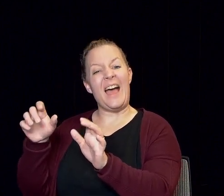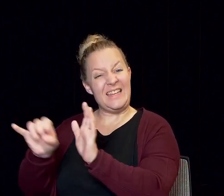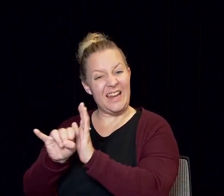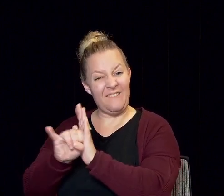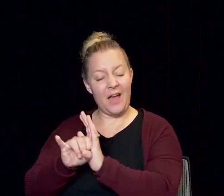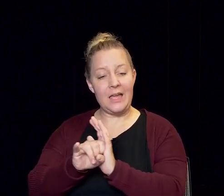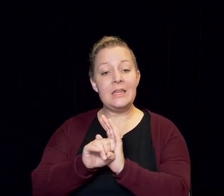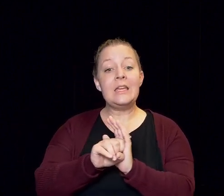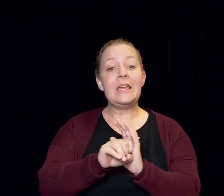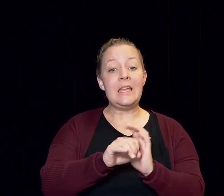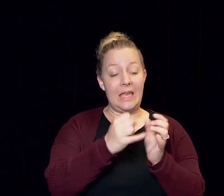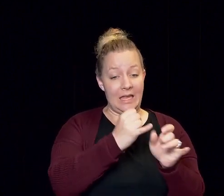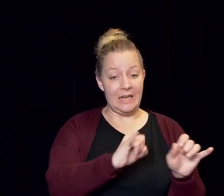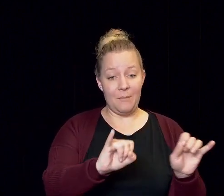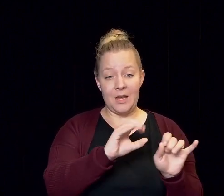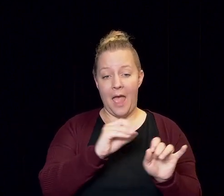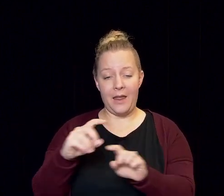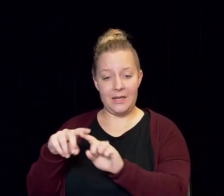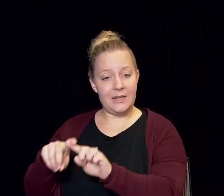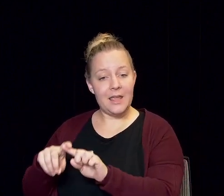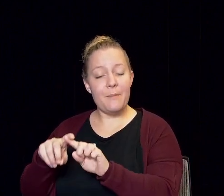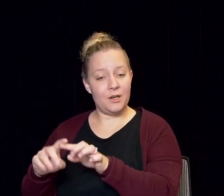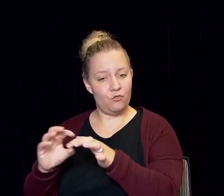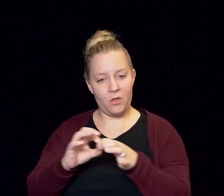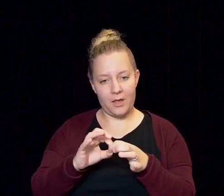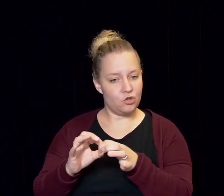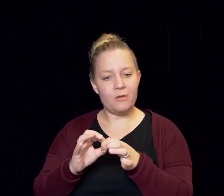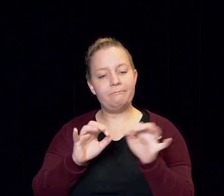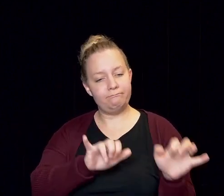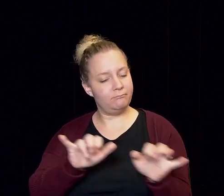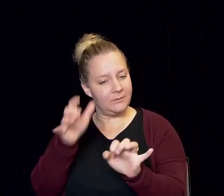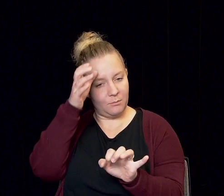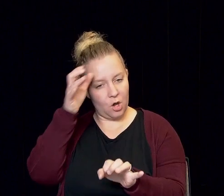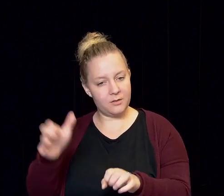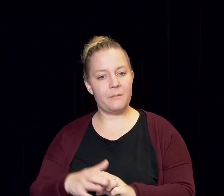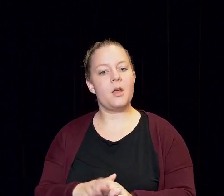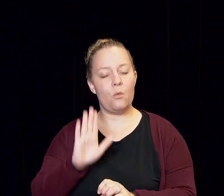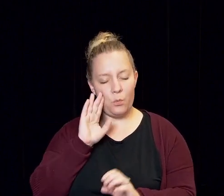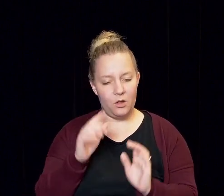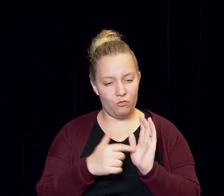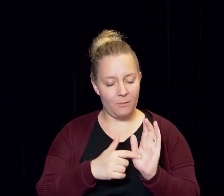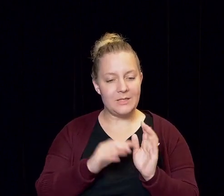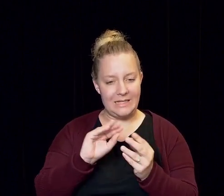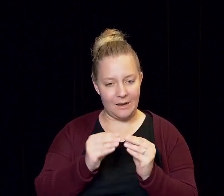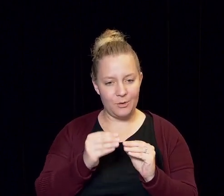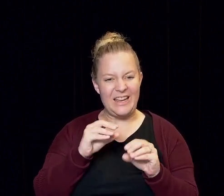in a relationship. We're going to represent numbers in a table and then graph those numbers and